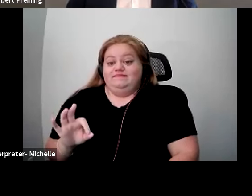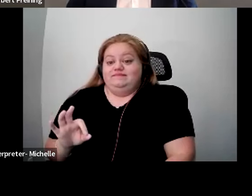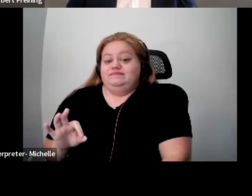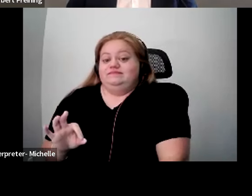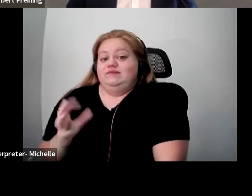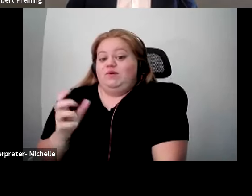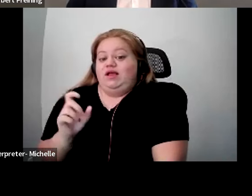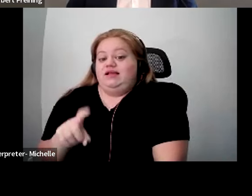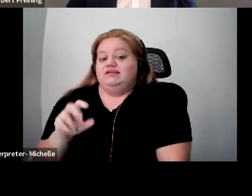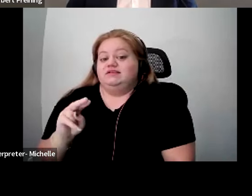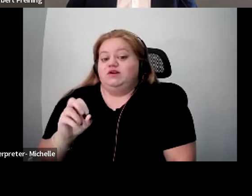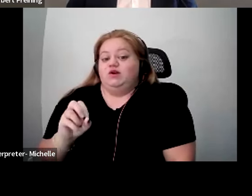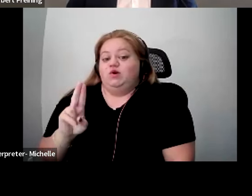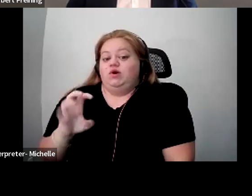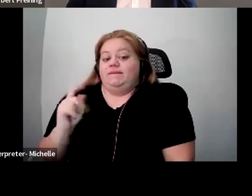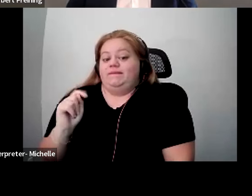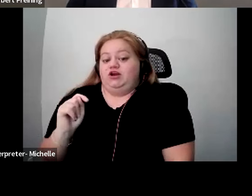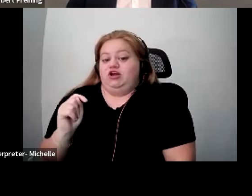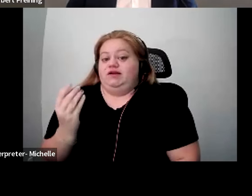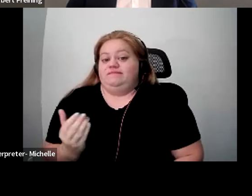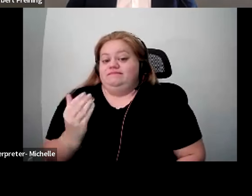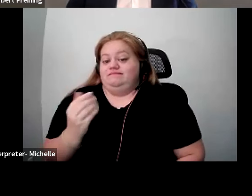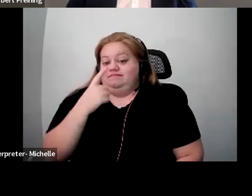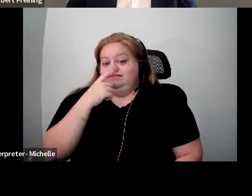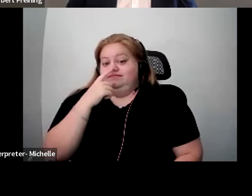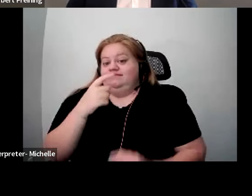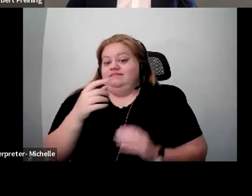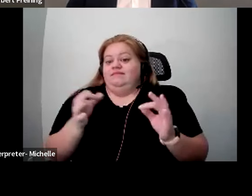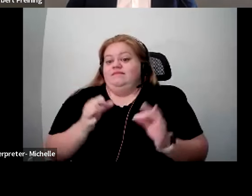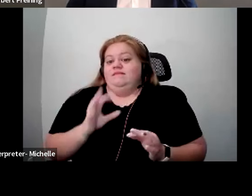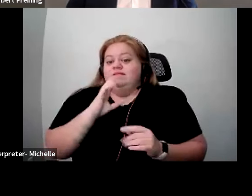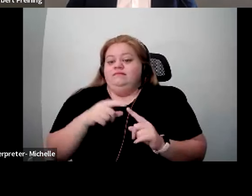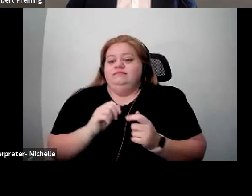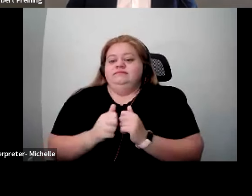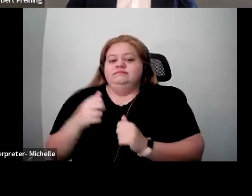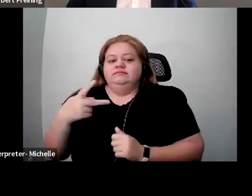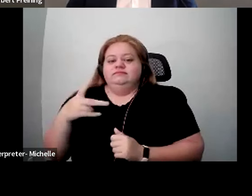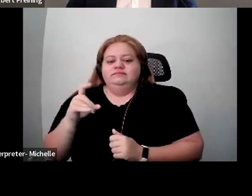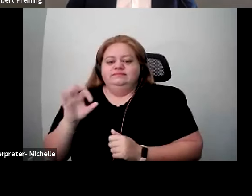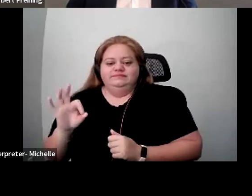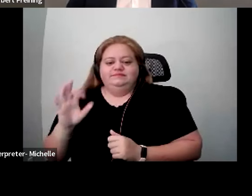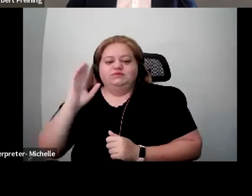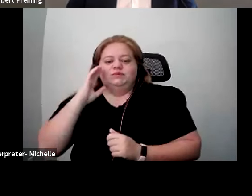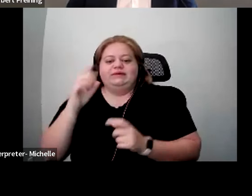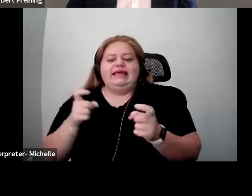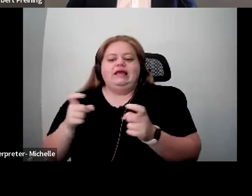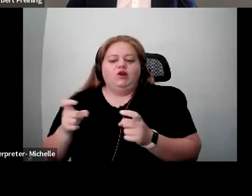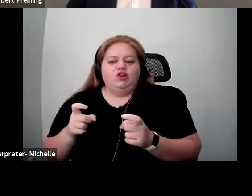to ask Norbert to actually talk to us a little bit about how PDF is being handled in this effort at arXiv.